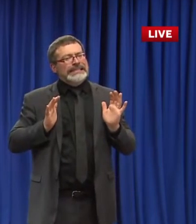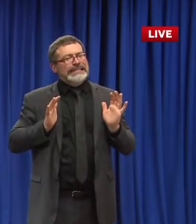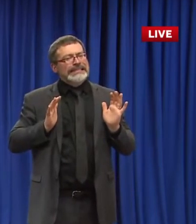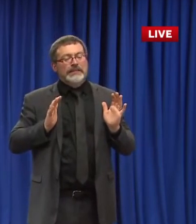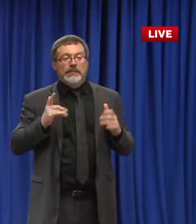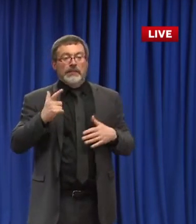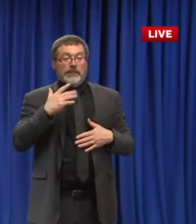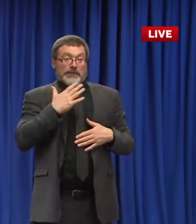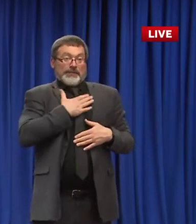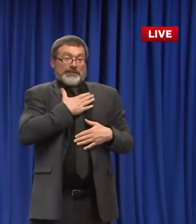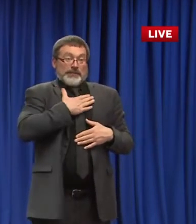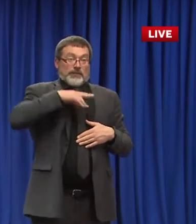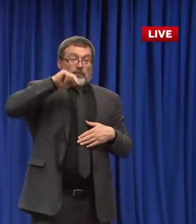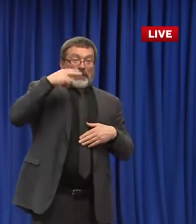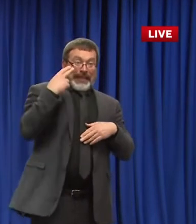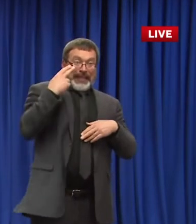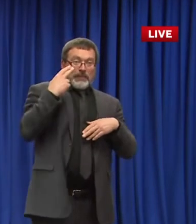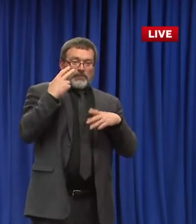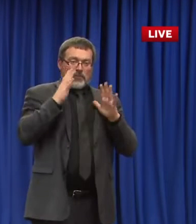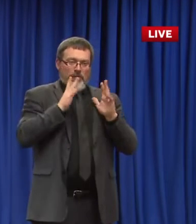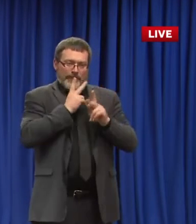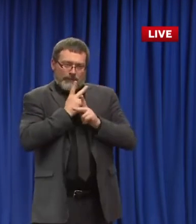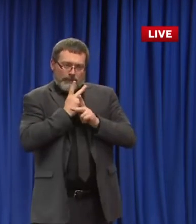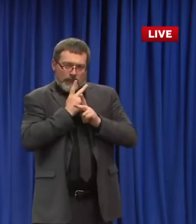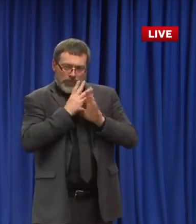AND A LOT OF THE ASPECTS OF OUR MODELS ARE THE SAME.